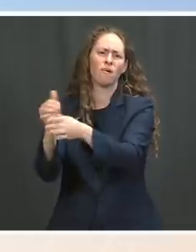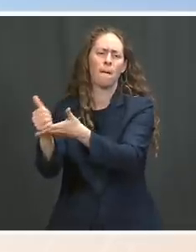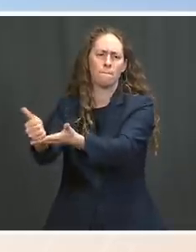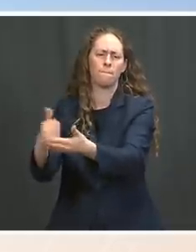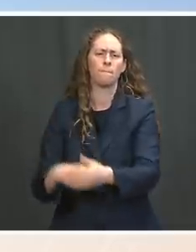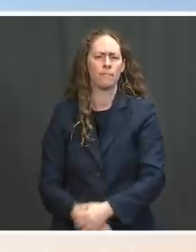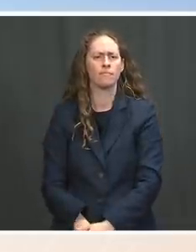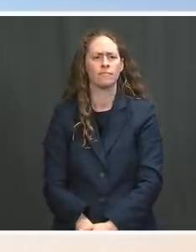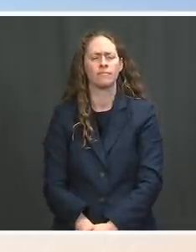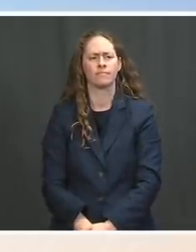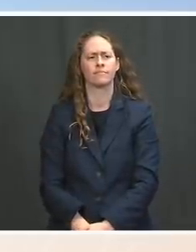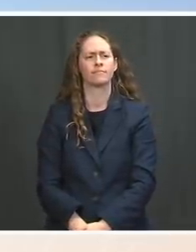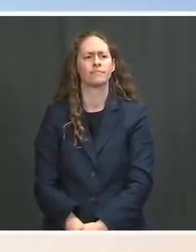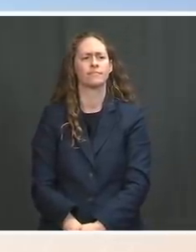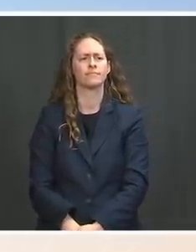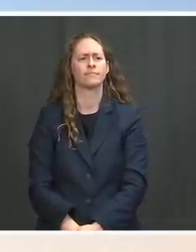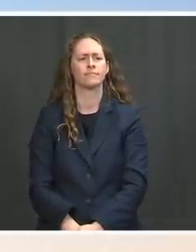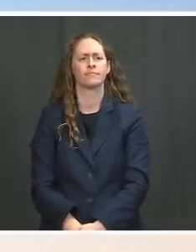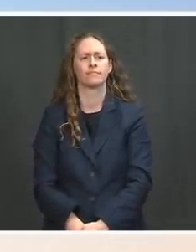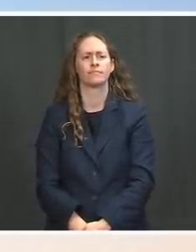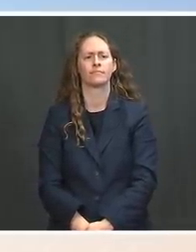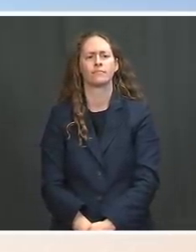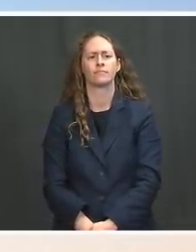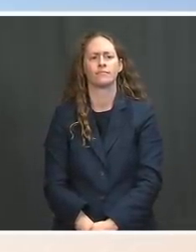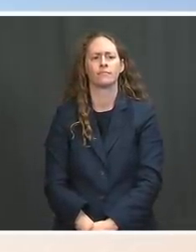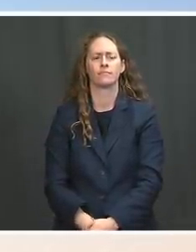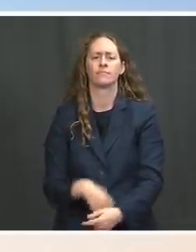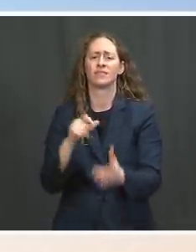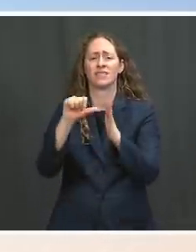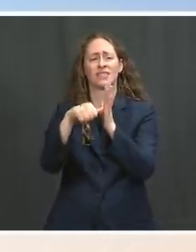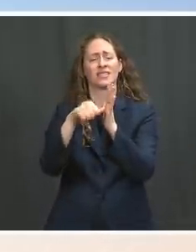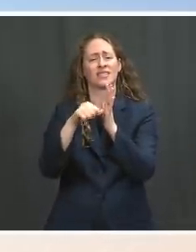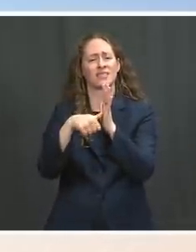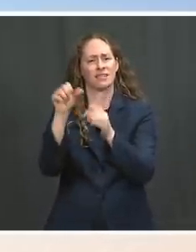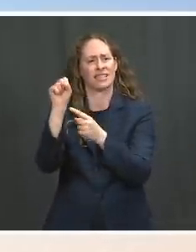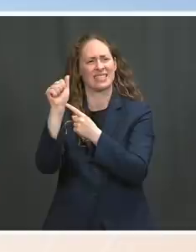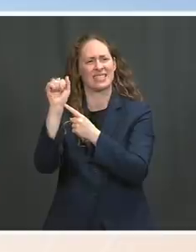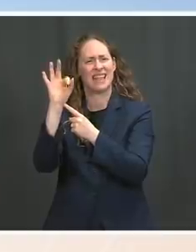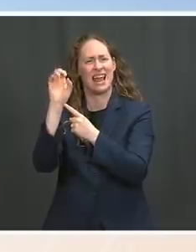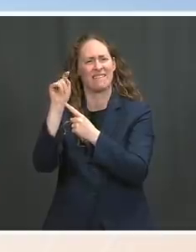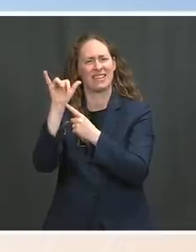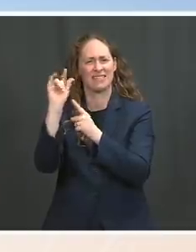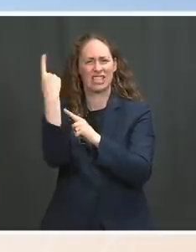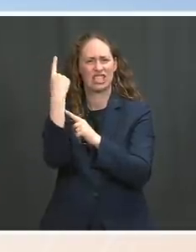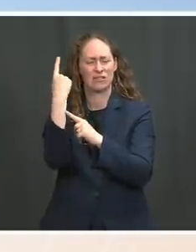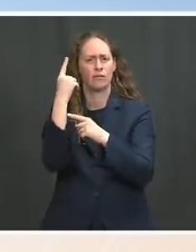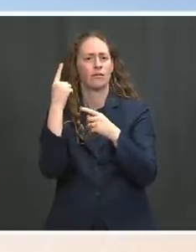while also providing much-needed temporary flexibility to minimize disruptions to the American people.